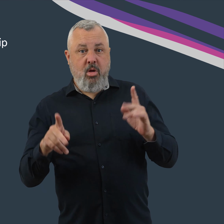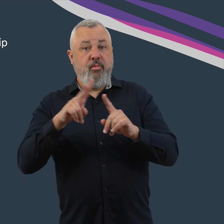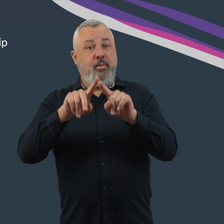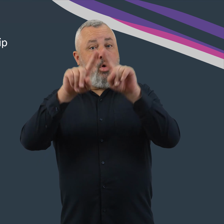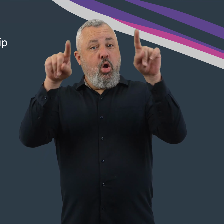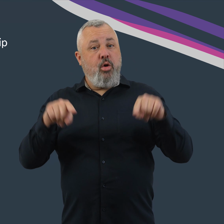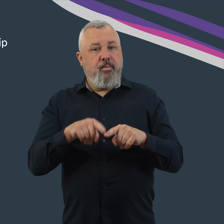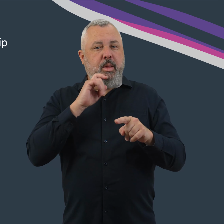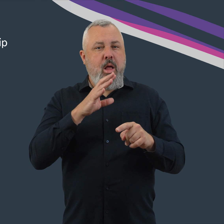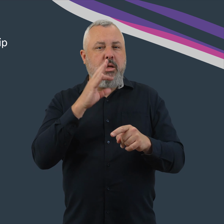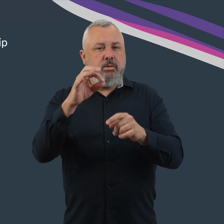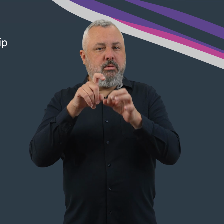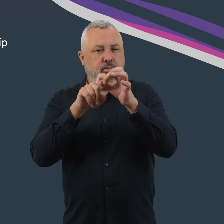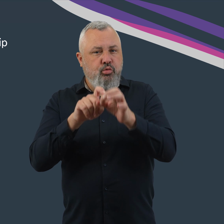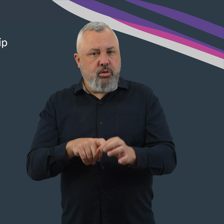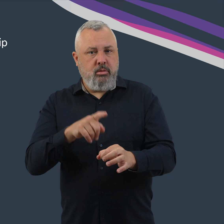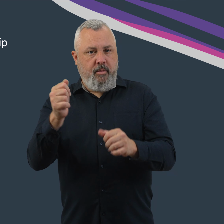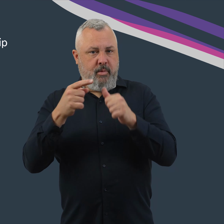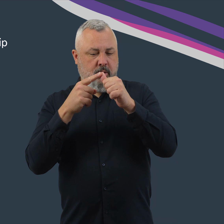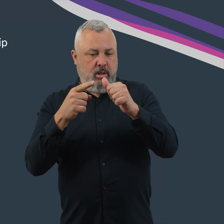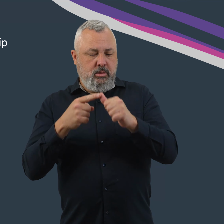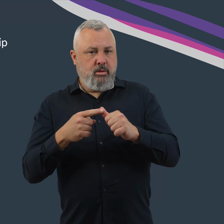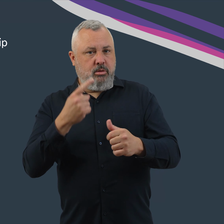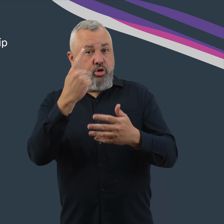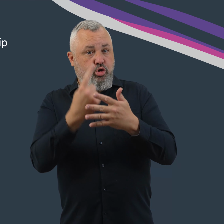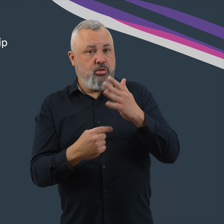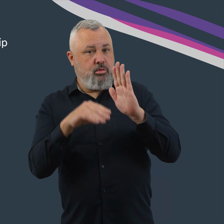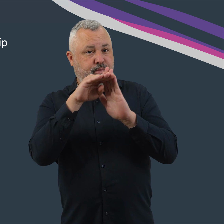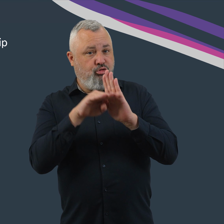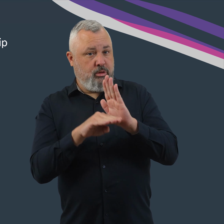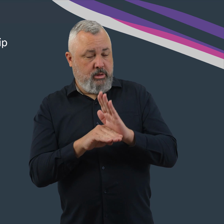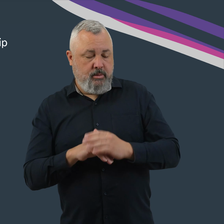The application form asks for responses to these criteria.